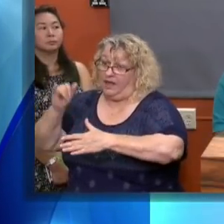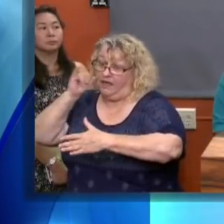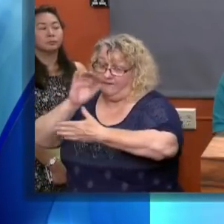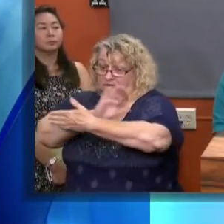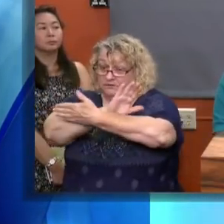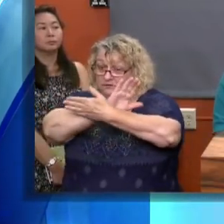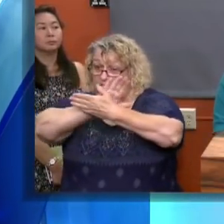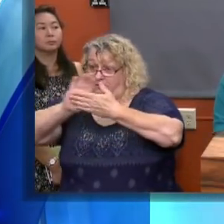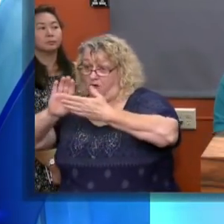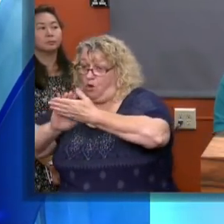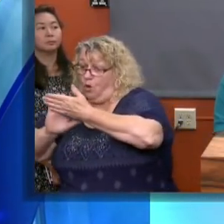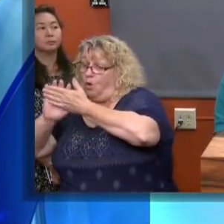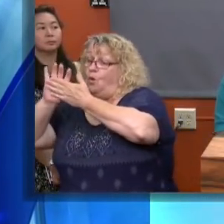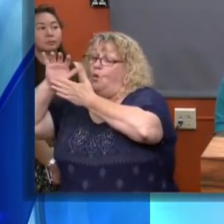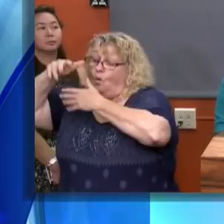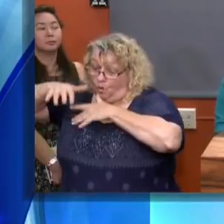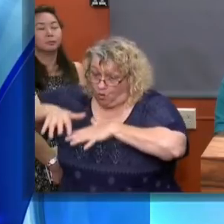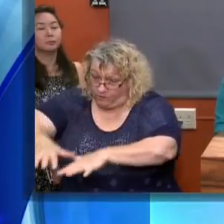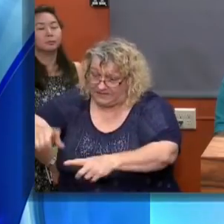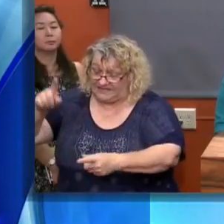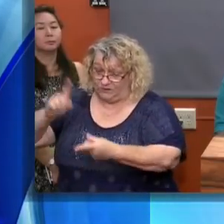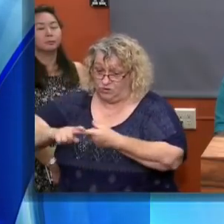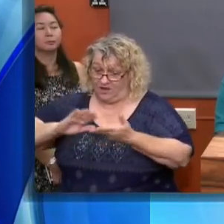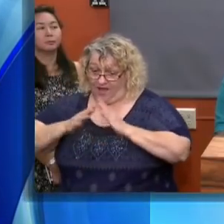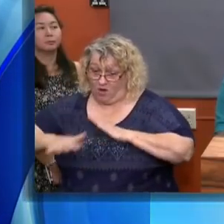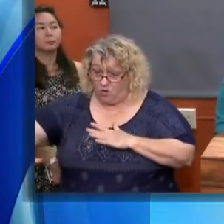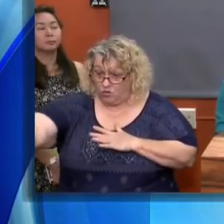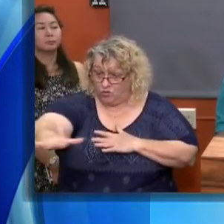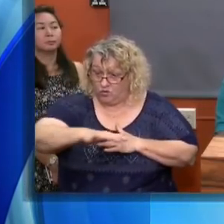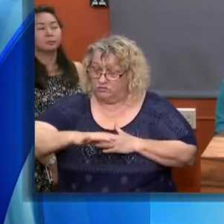IT TAKES FOR THE WATER TO